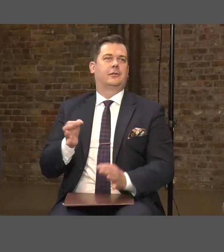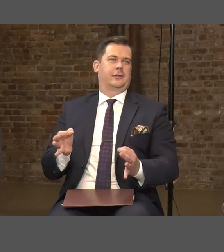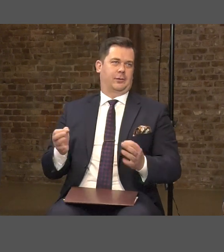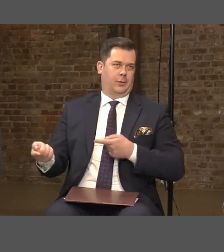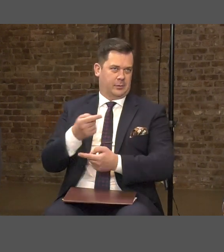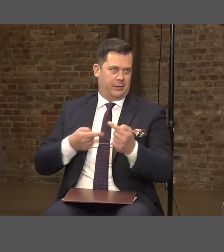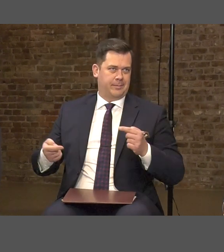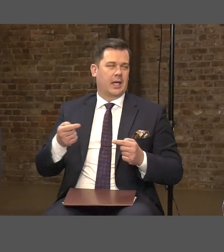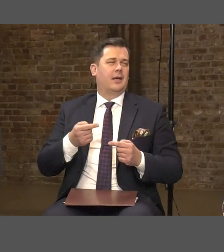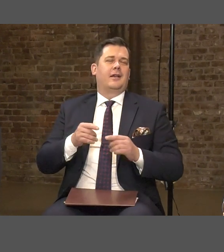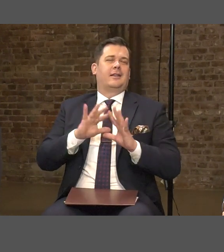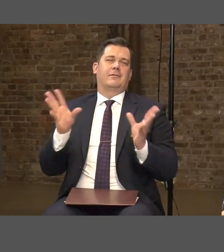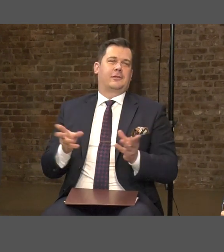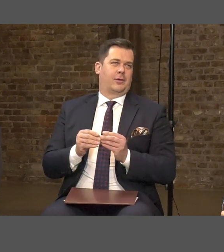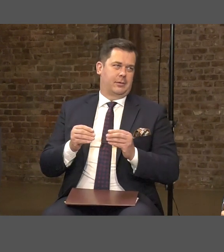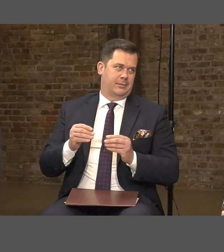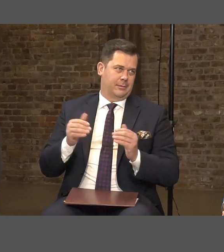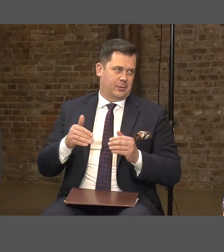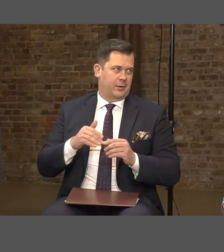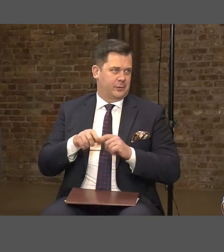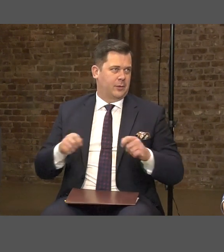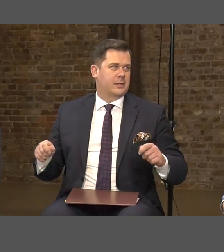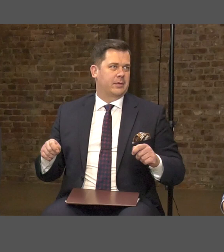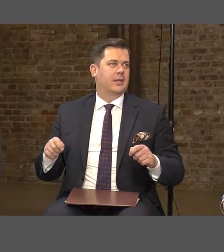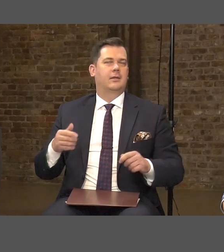[Tomasz]: Thank you for talking to us today. We can't solve everything.